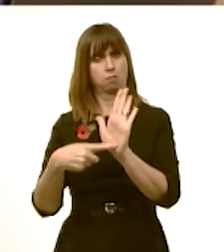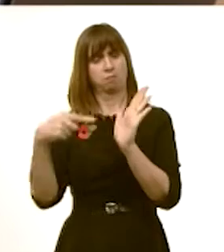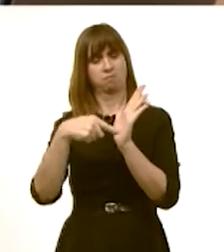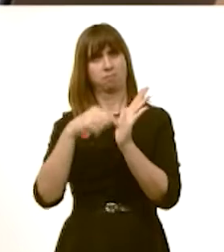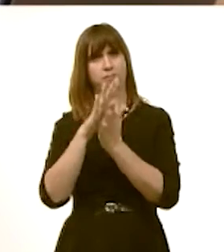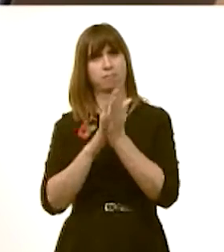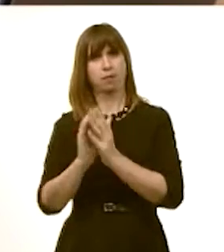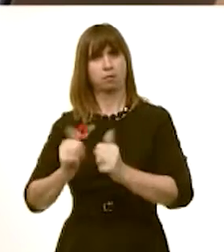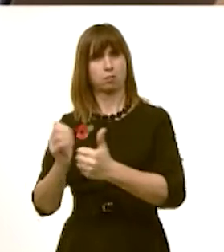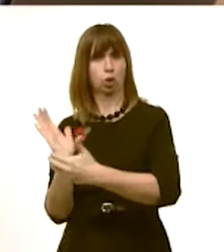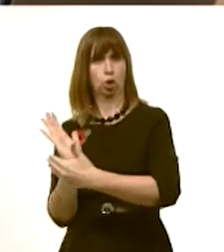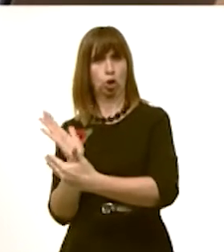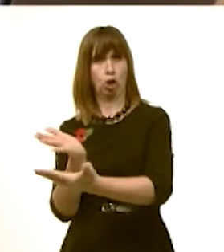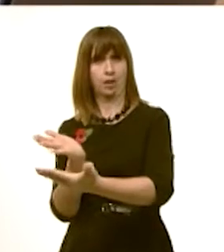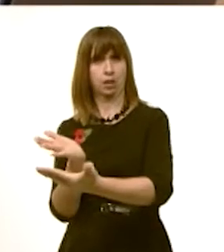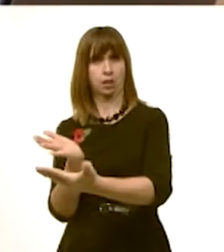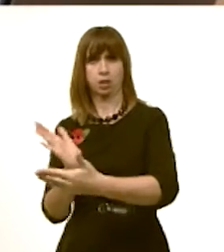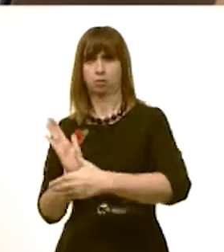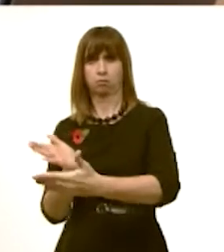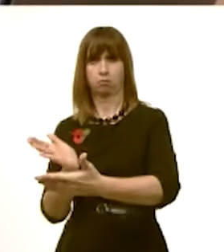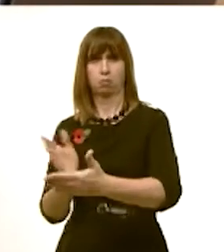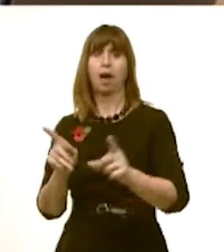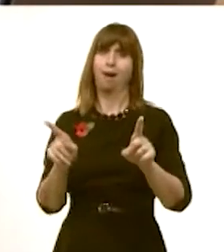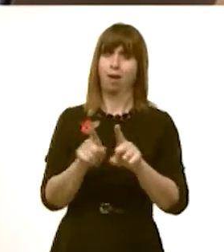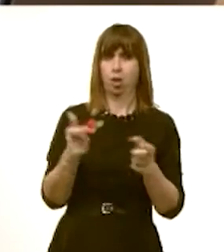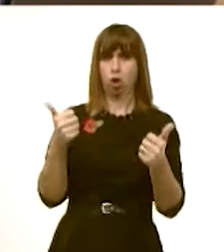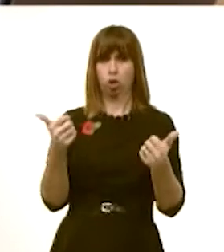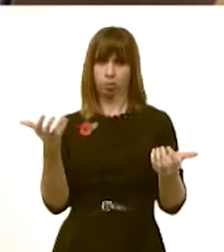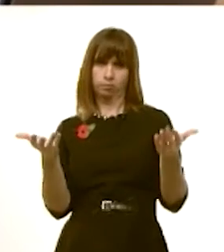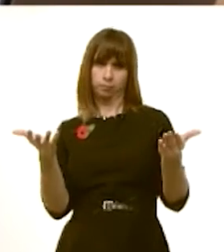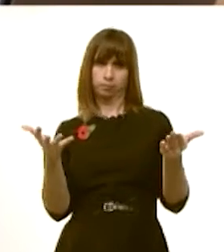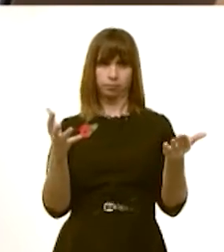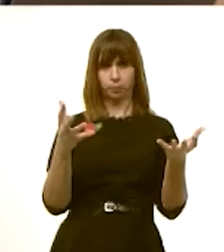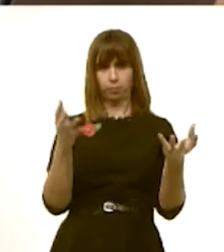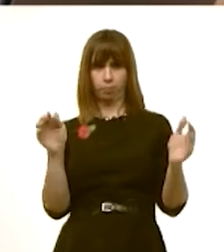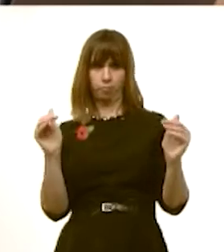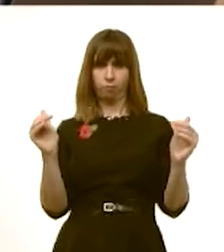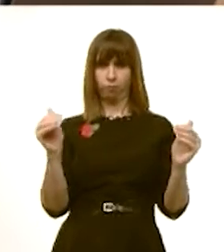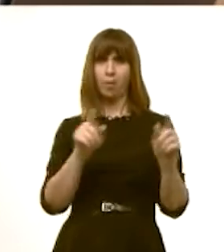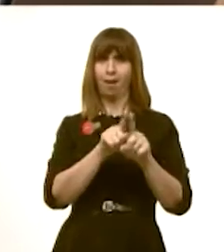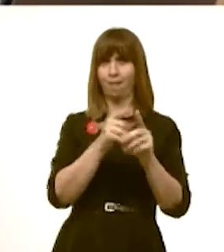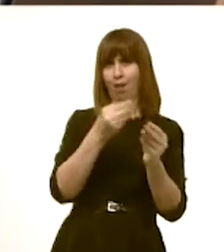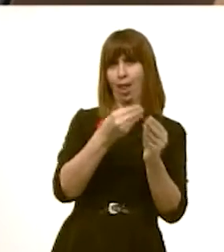of course, and ensures a balance regarding financial matters.